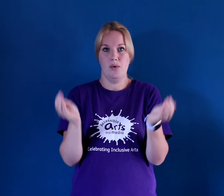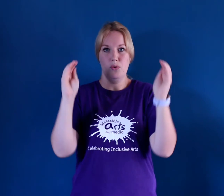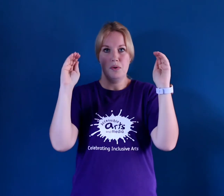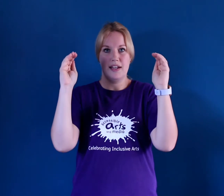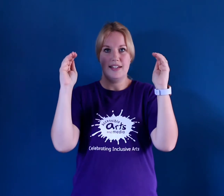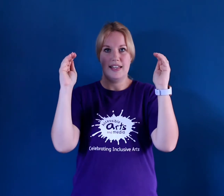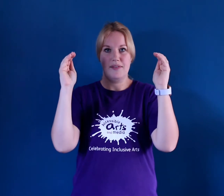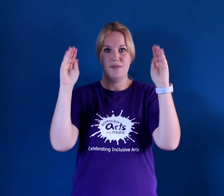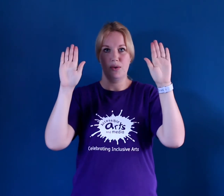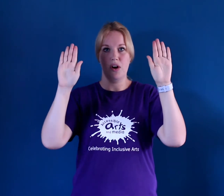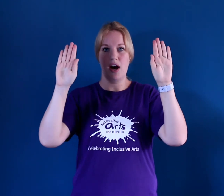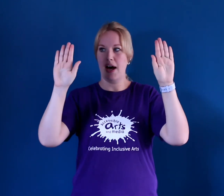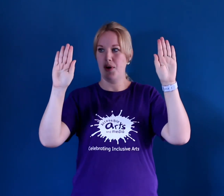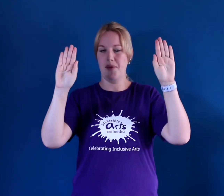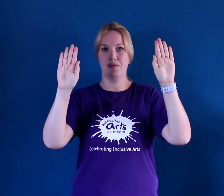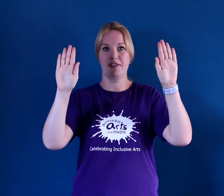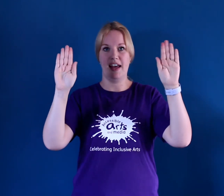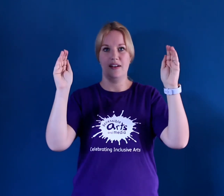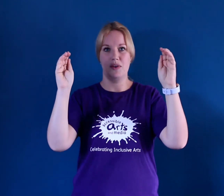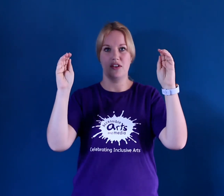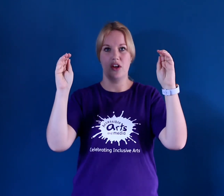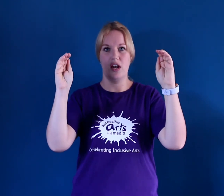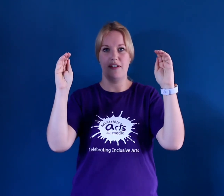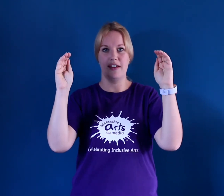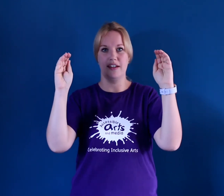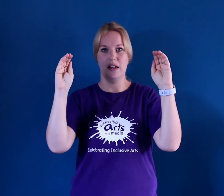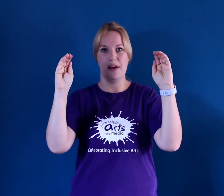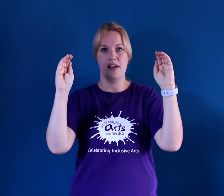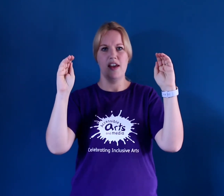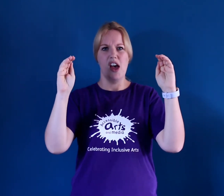Oh can you see that? So we’ve got our flat hand and we’re going to curl our fingers in a little bit.